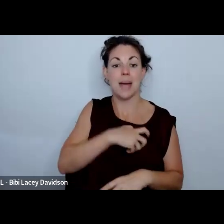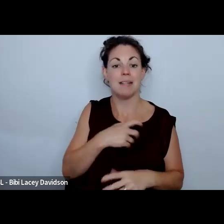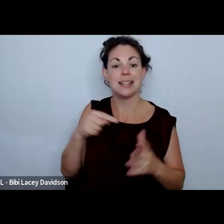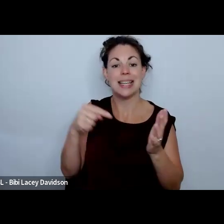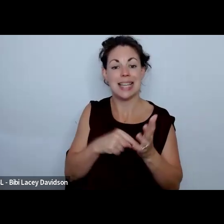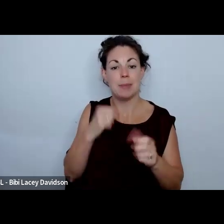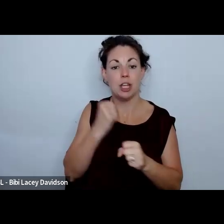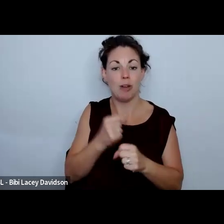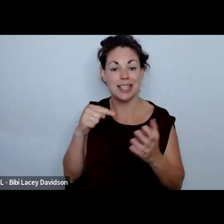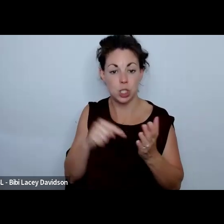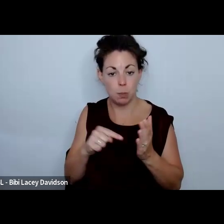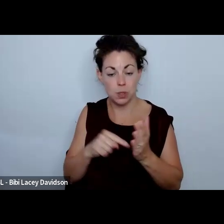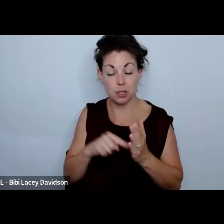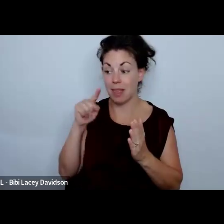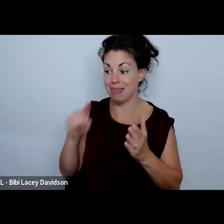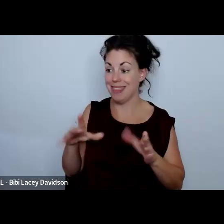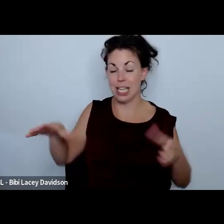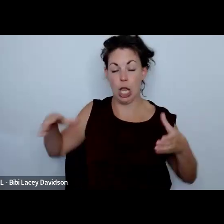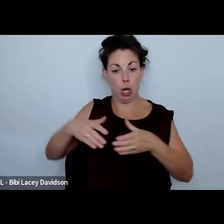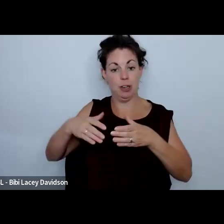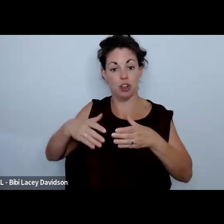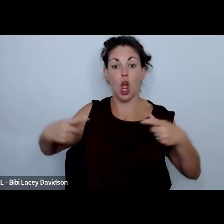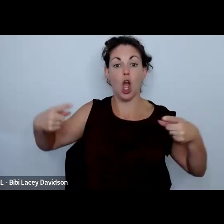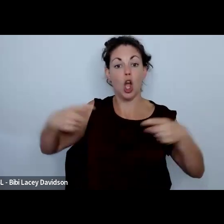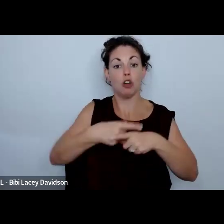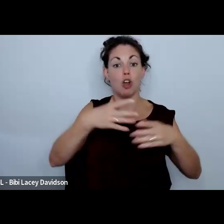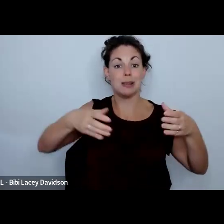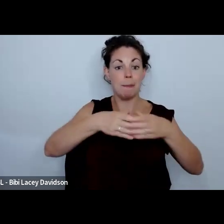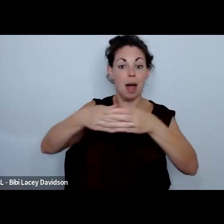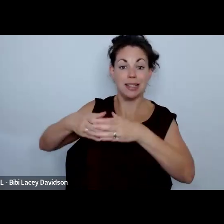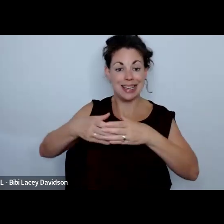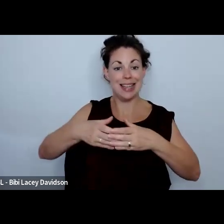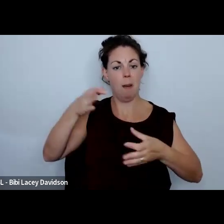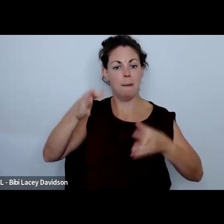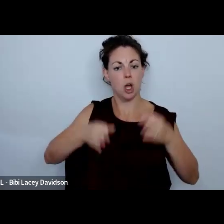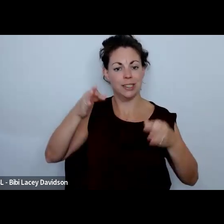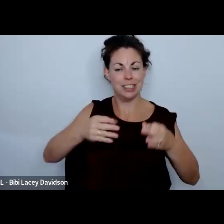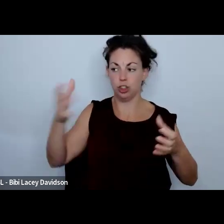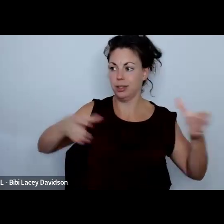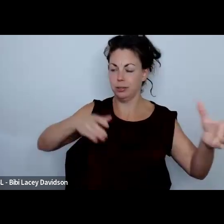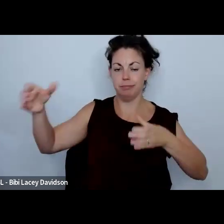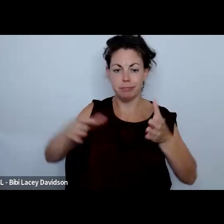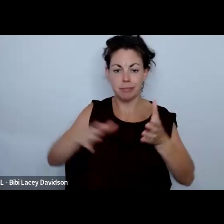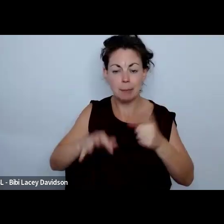The commission holds meetings in Parliament to bring together disabled people, transport professionals,